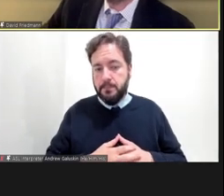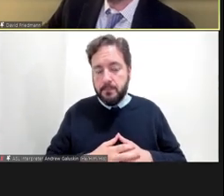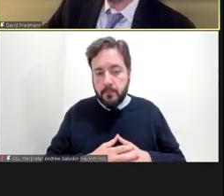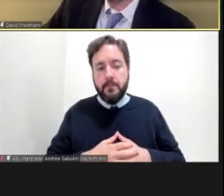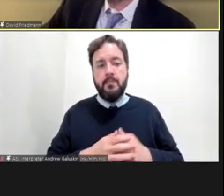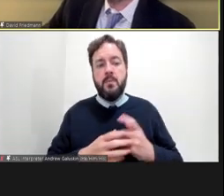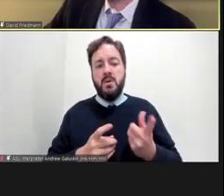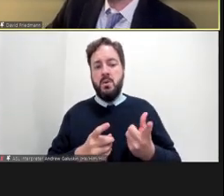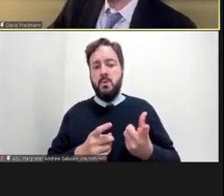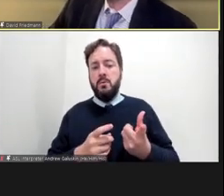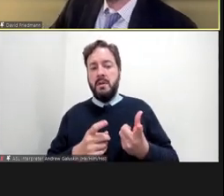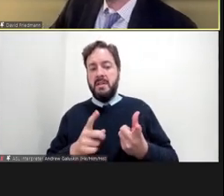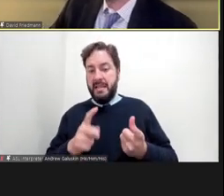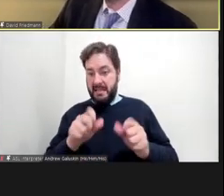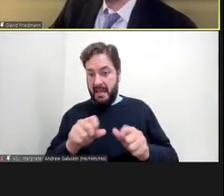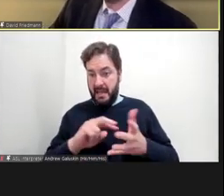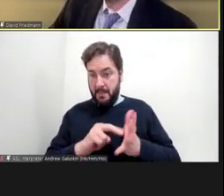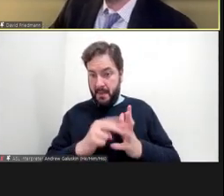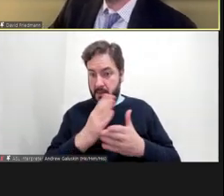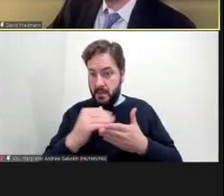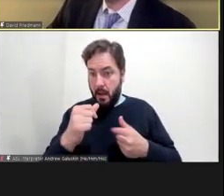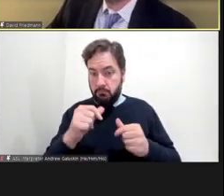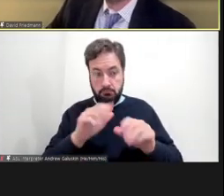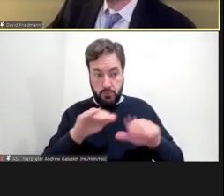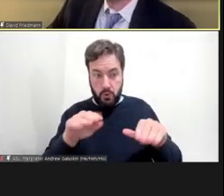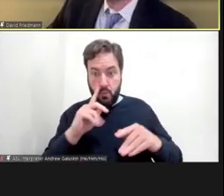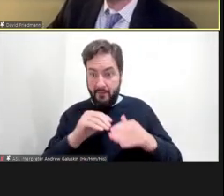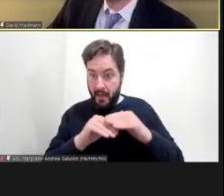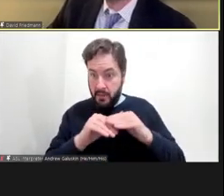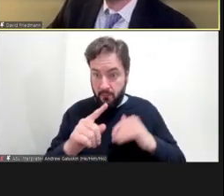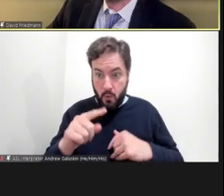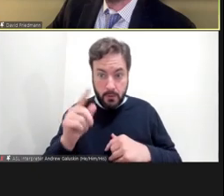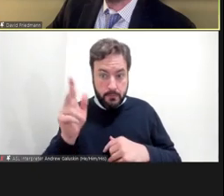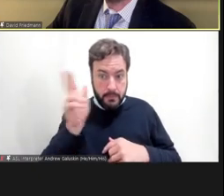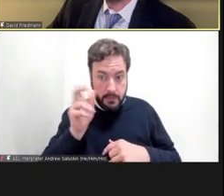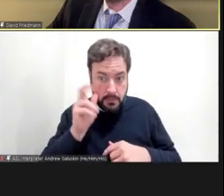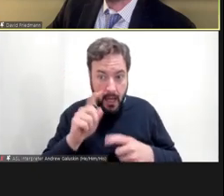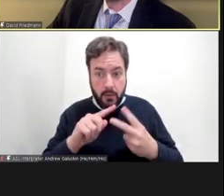that kids will have some access to sound? Is it gonna be sufficient to support speech and language